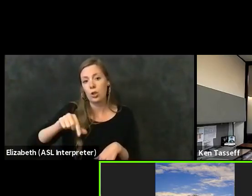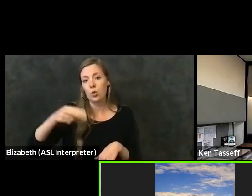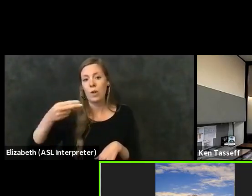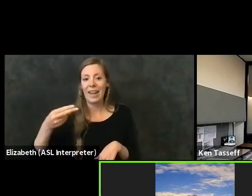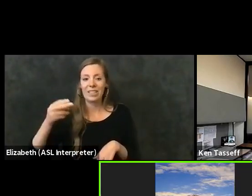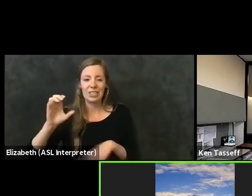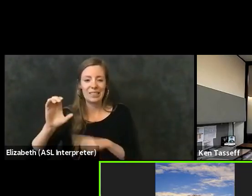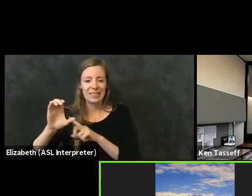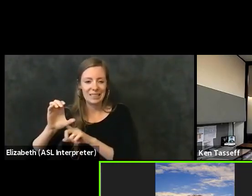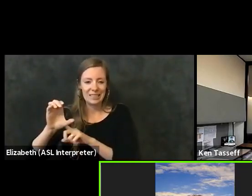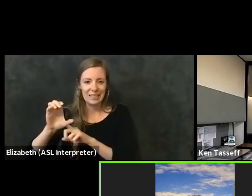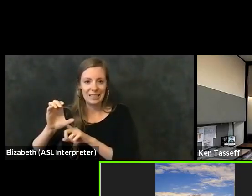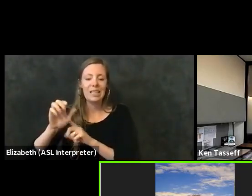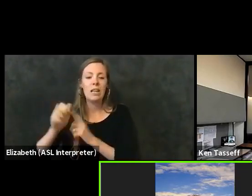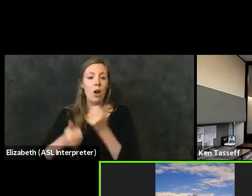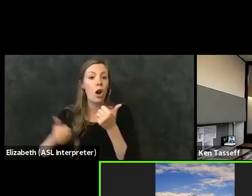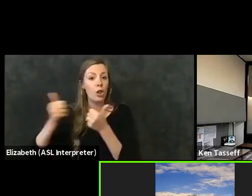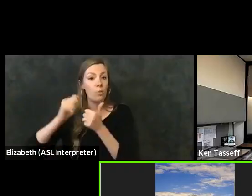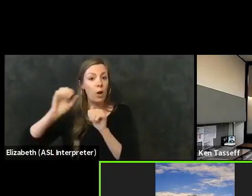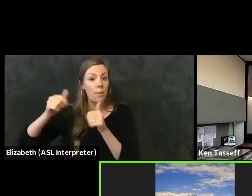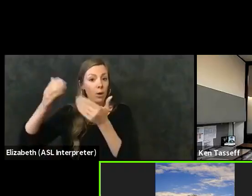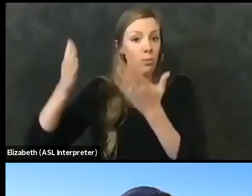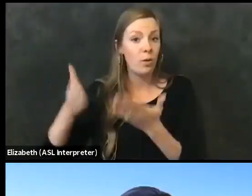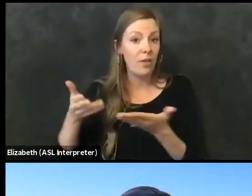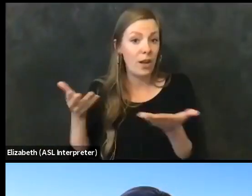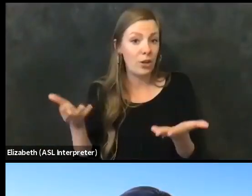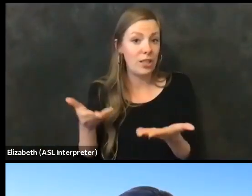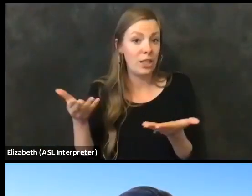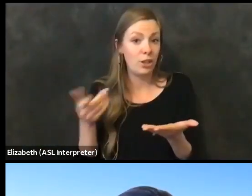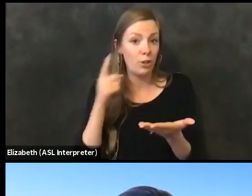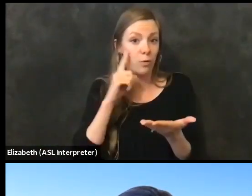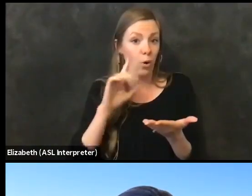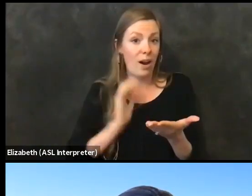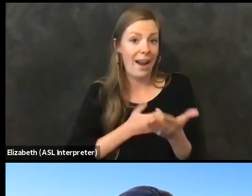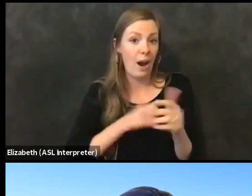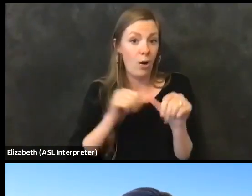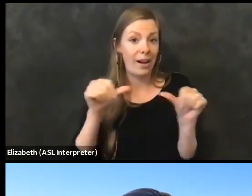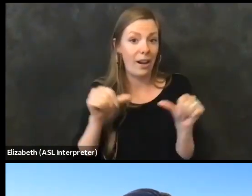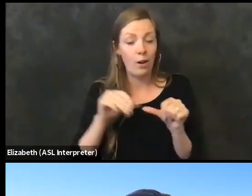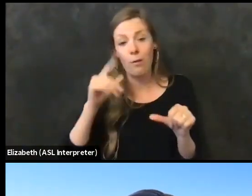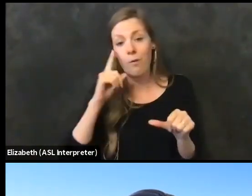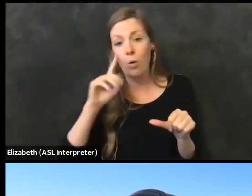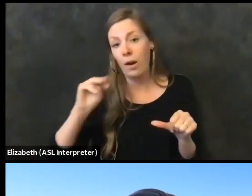are the primary provider in Sonoma County for Medicare recipients, which is Medicaid